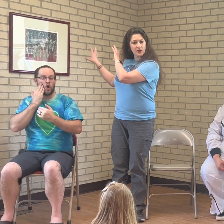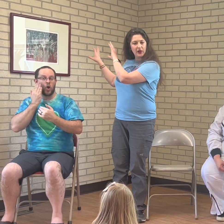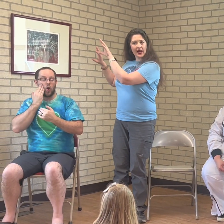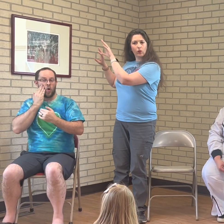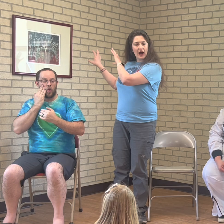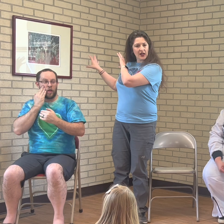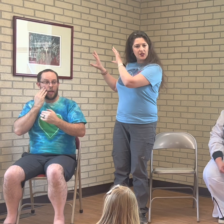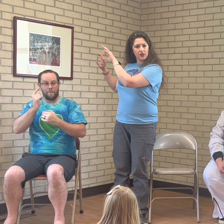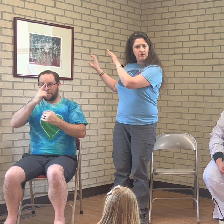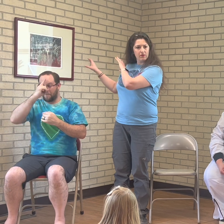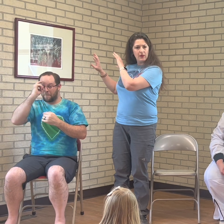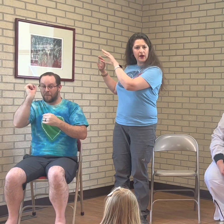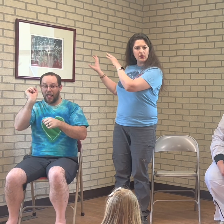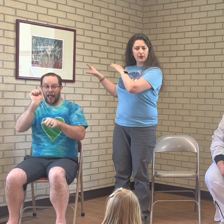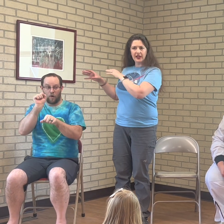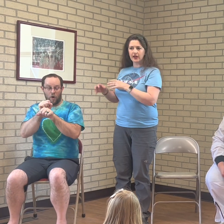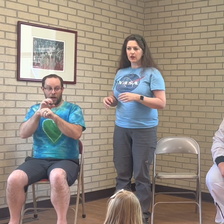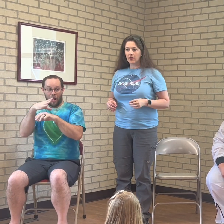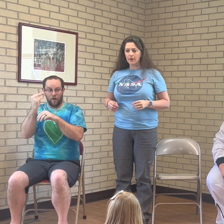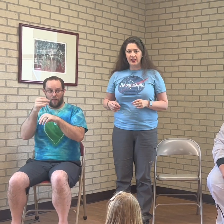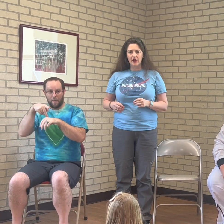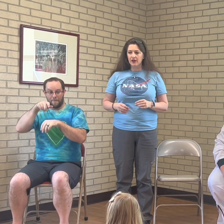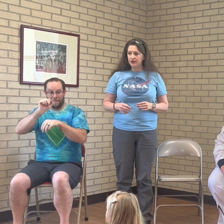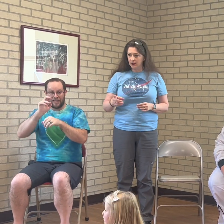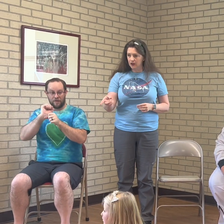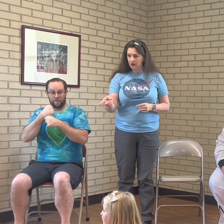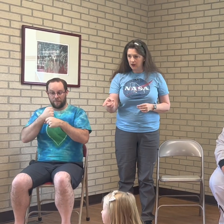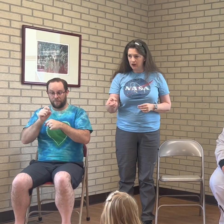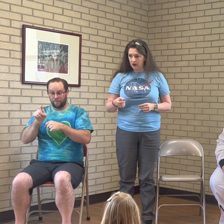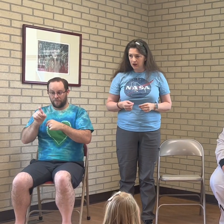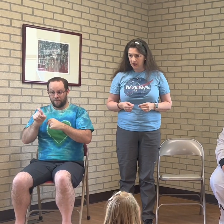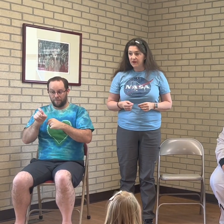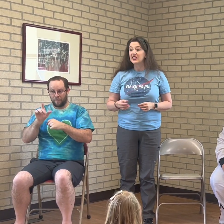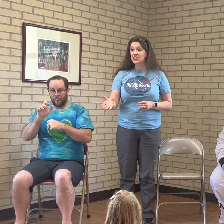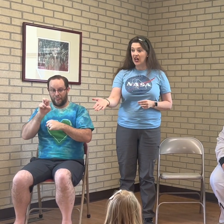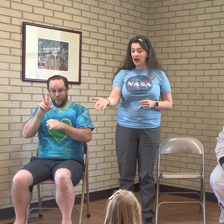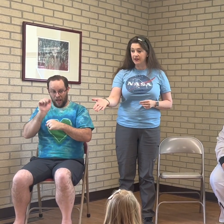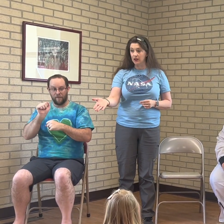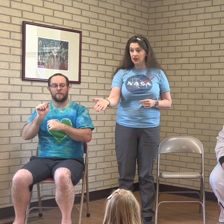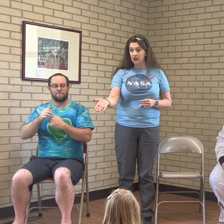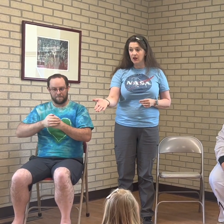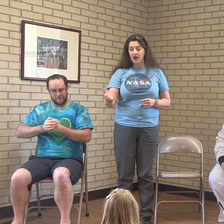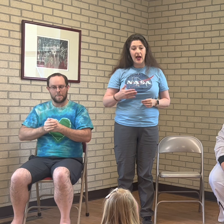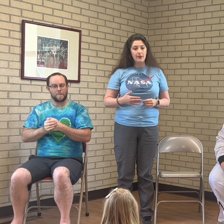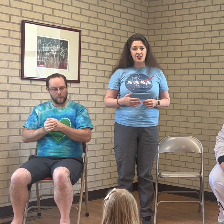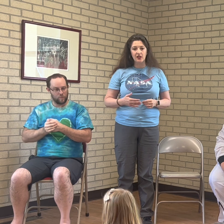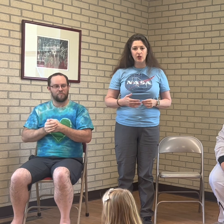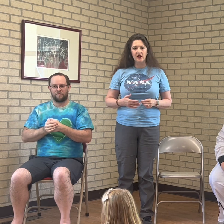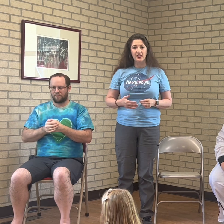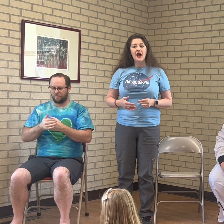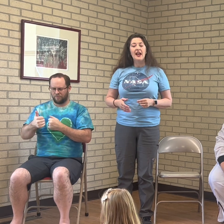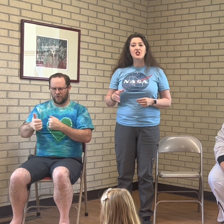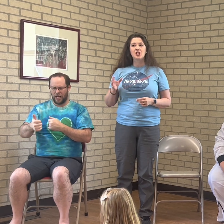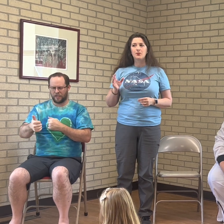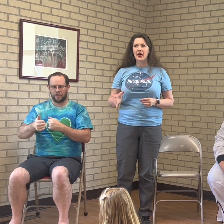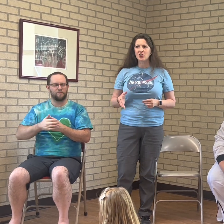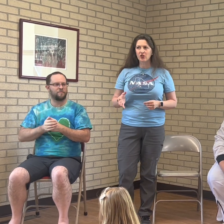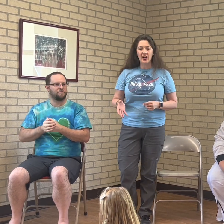black rocks out on the plane are made out of? It's lava! Yeah, absolutely. And it's a special